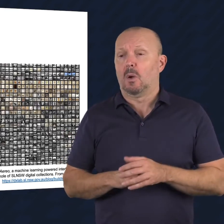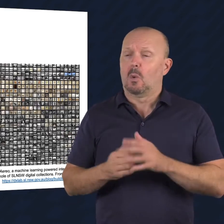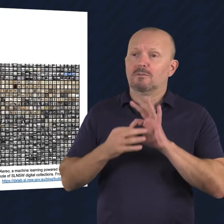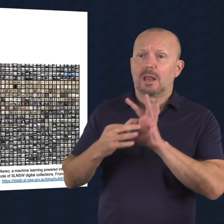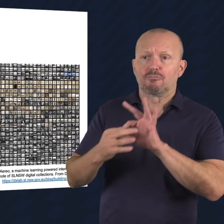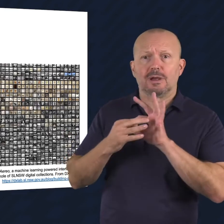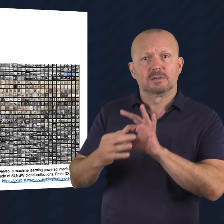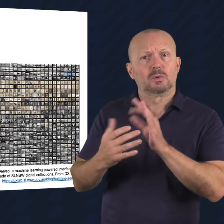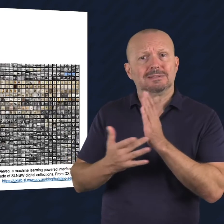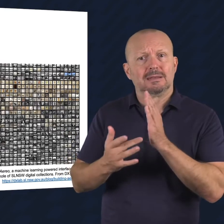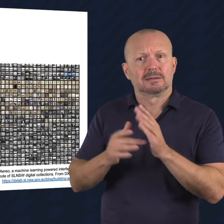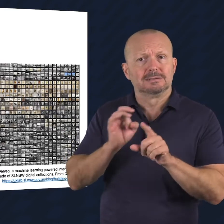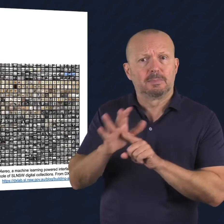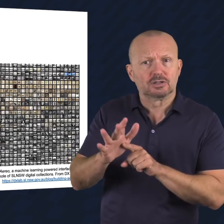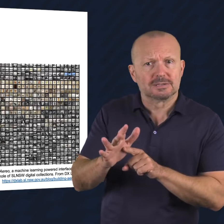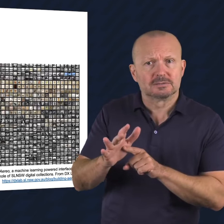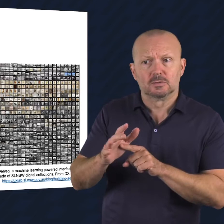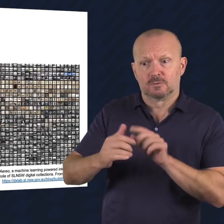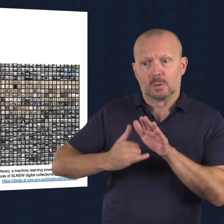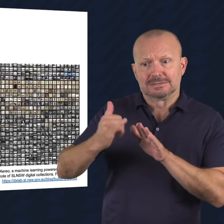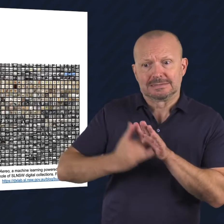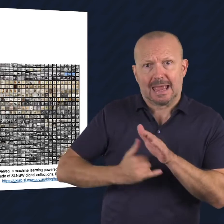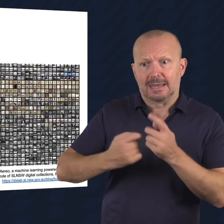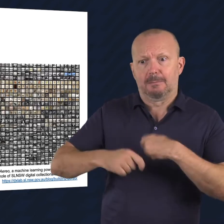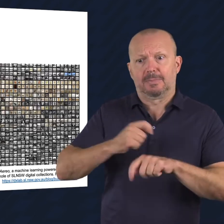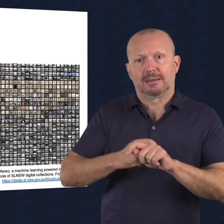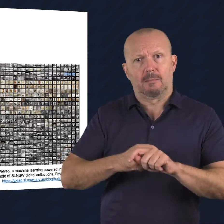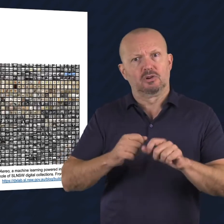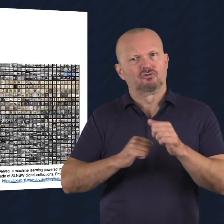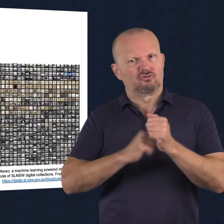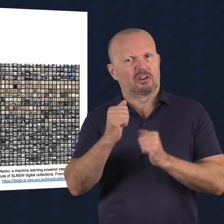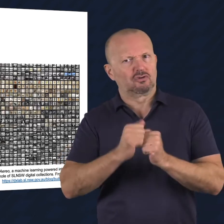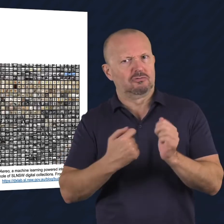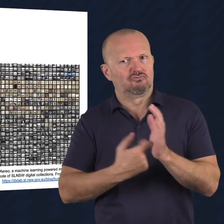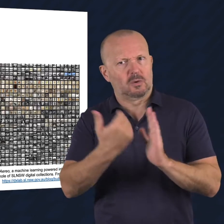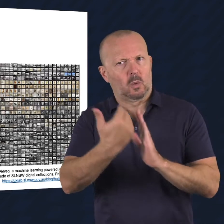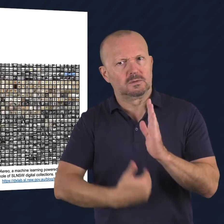where they've collaborated with technical specialists to turn scanned material into structured records,